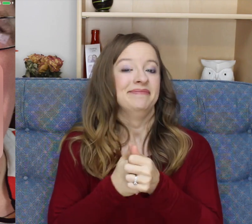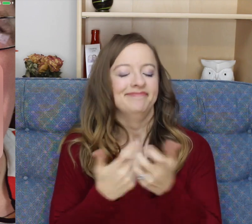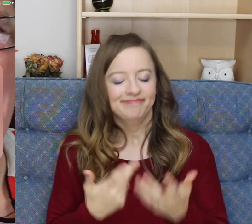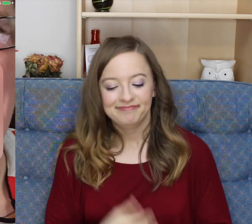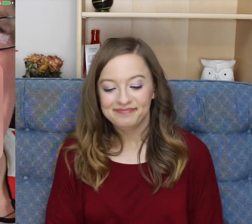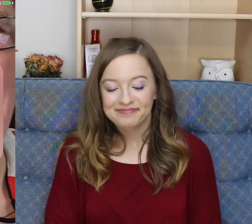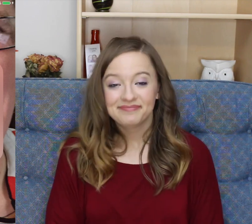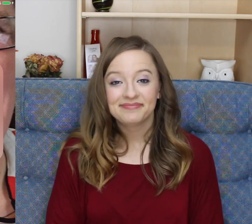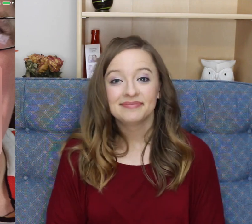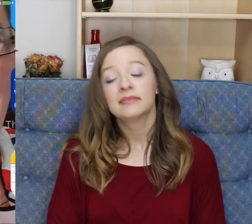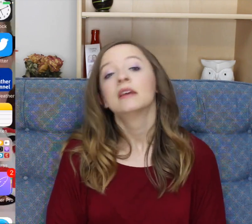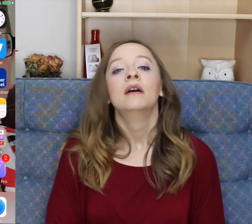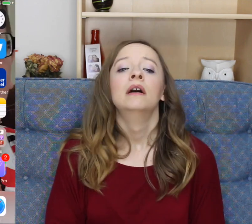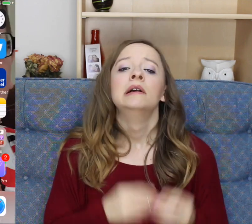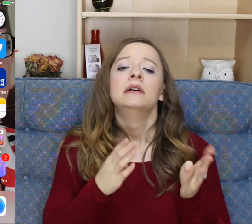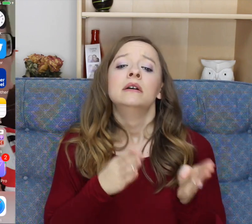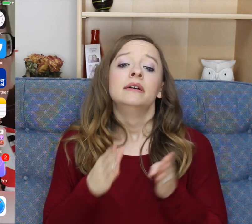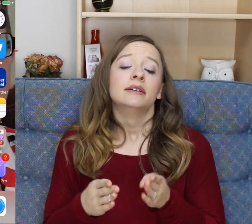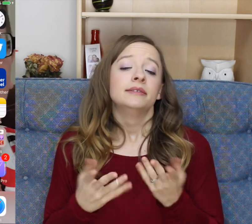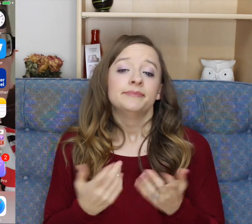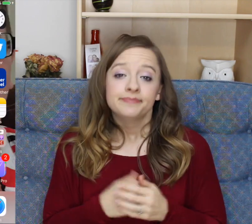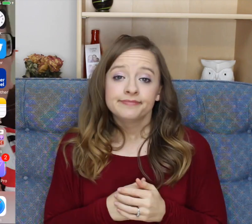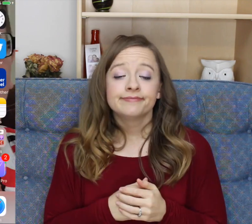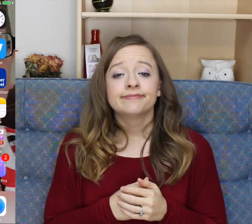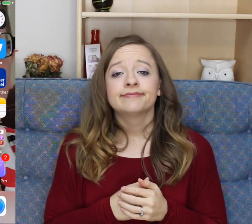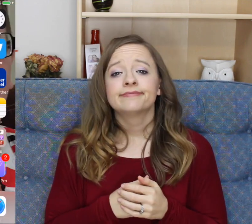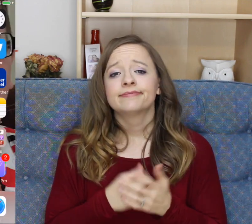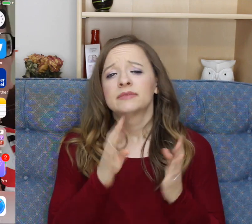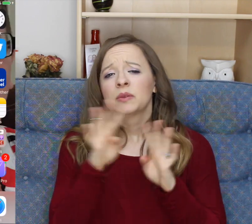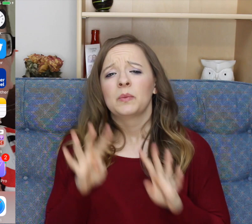After that is just the